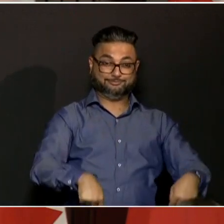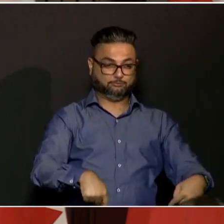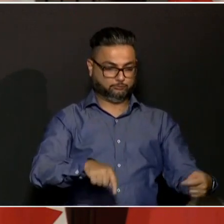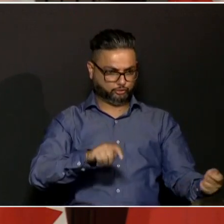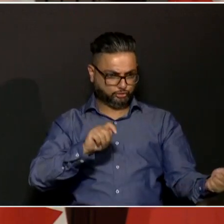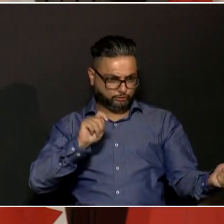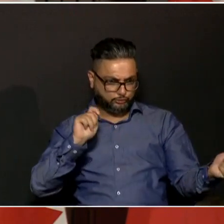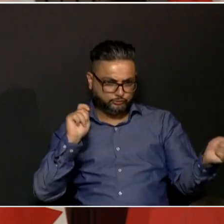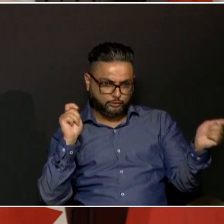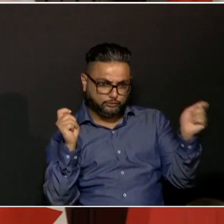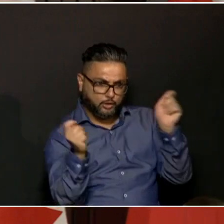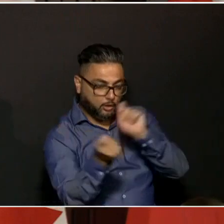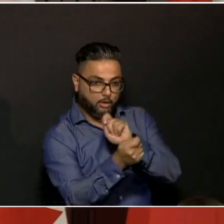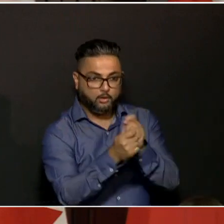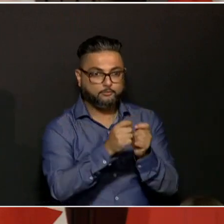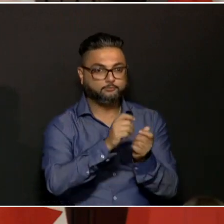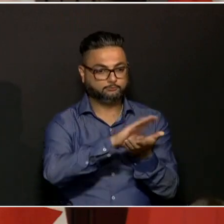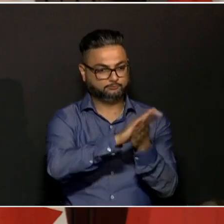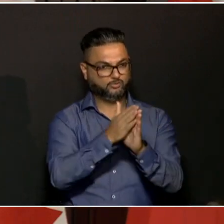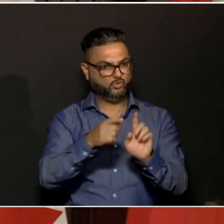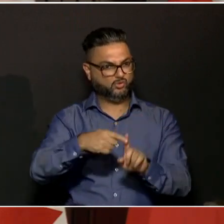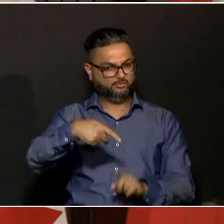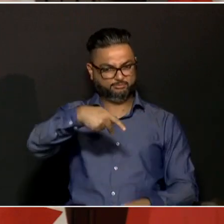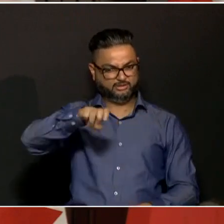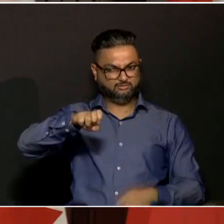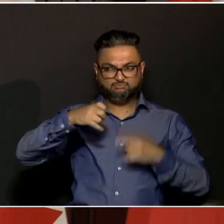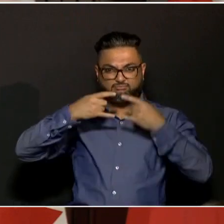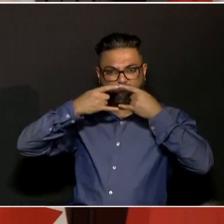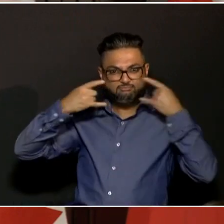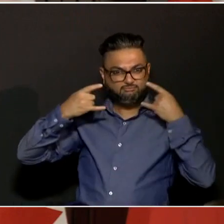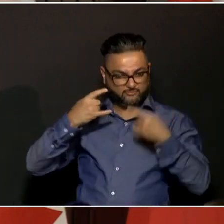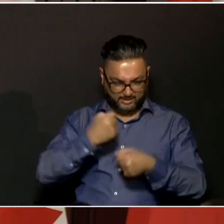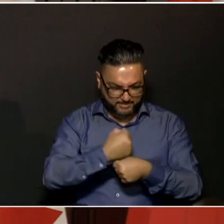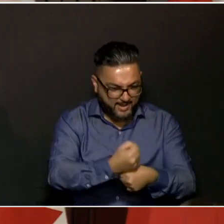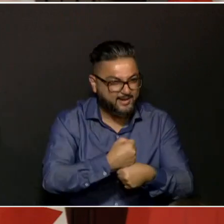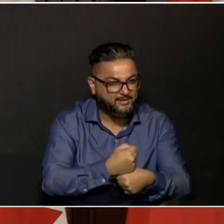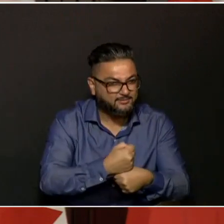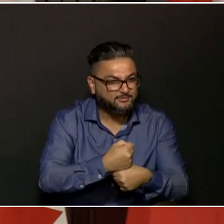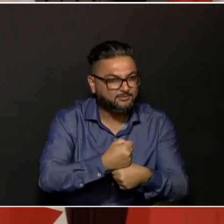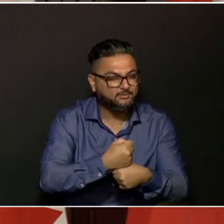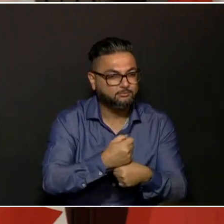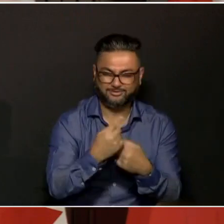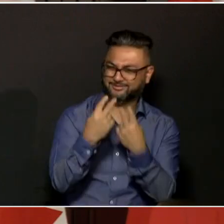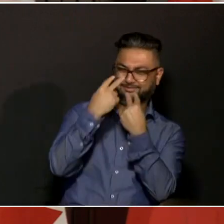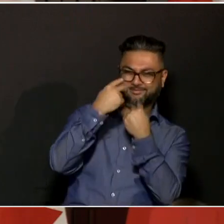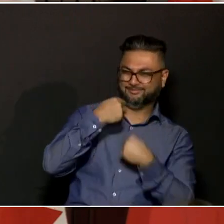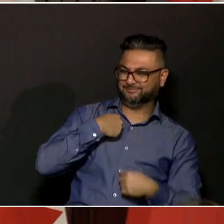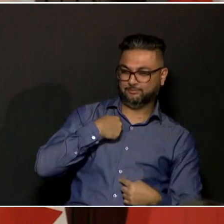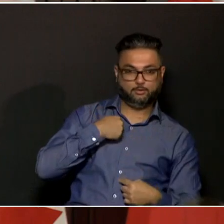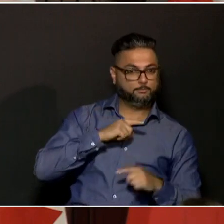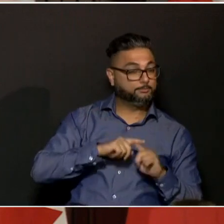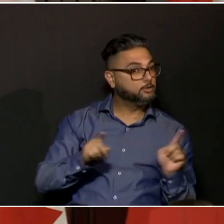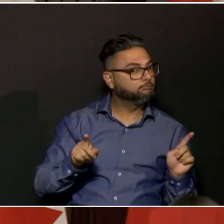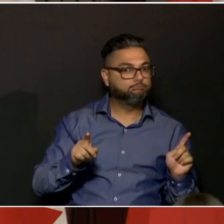some of the world largest auto parts manufacturers would be switching over to my dream car parts to make masks